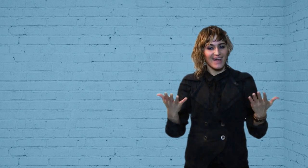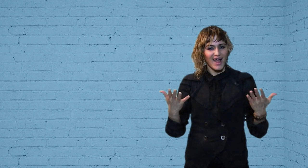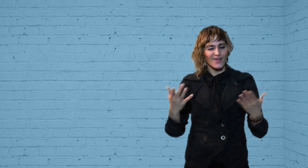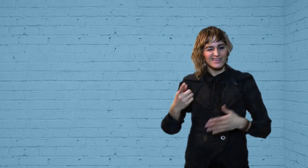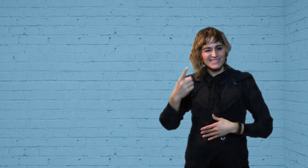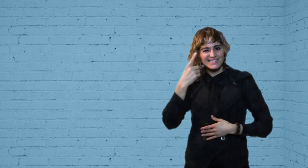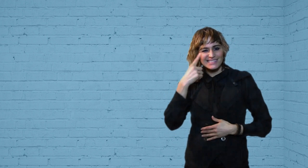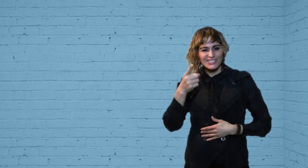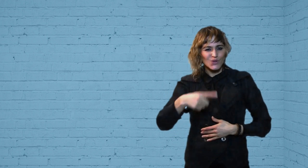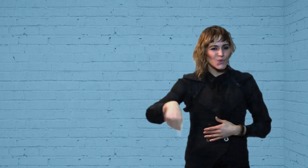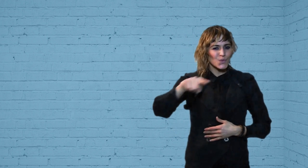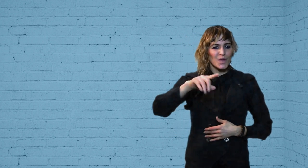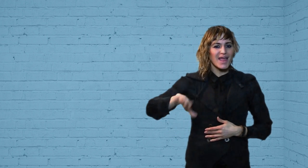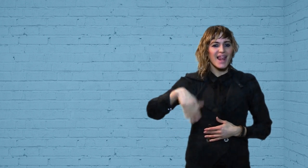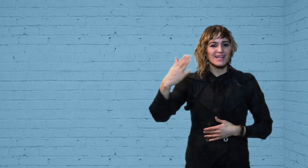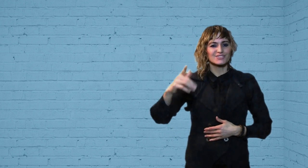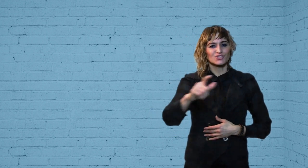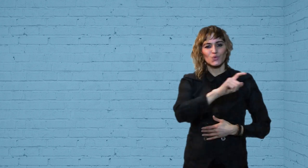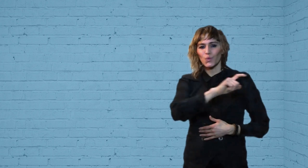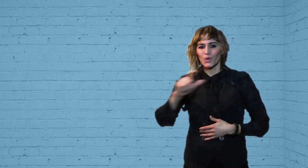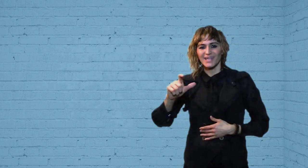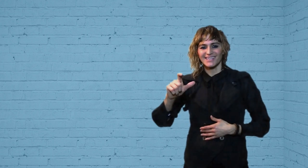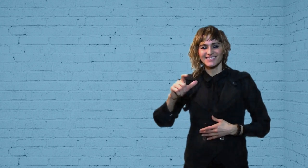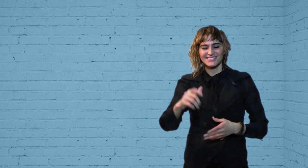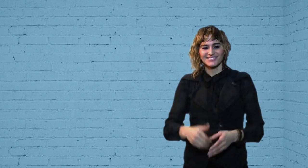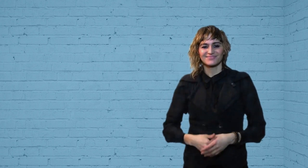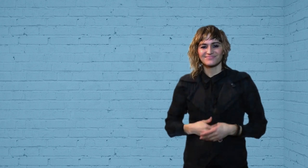See you next week